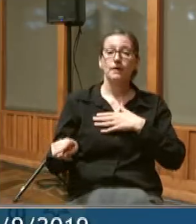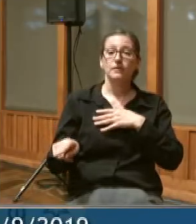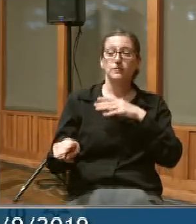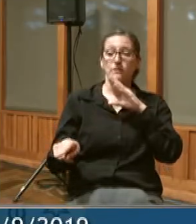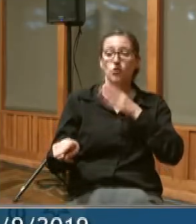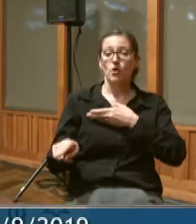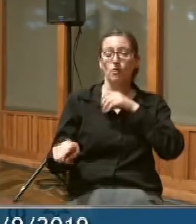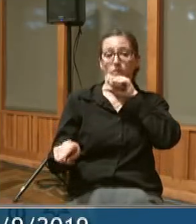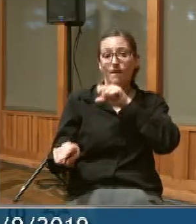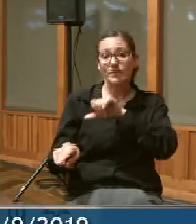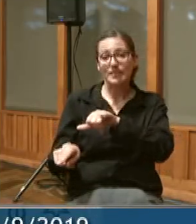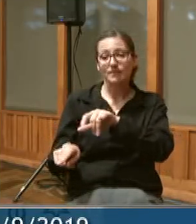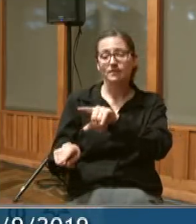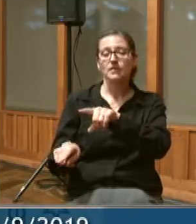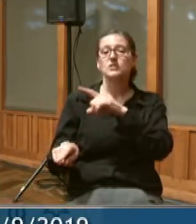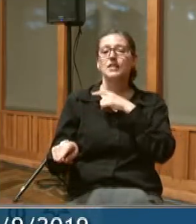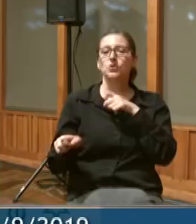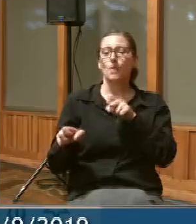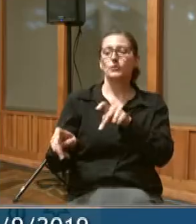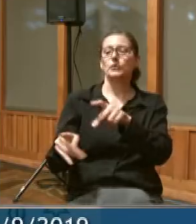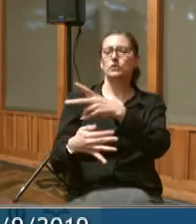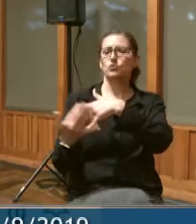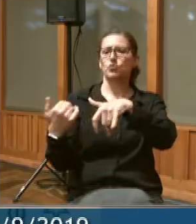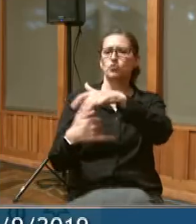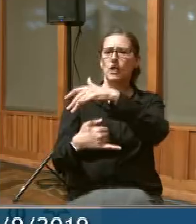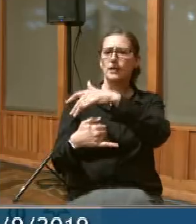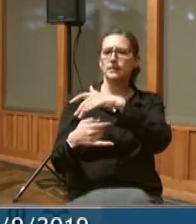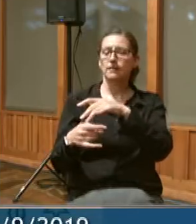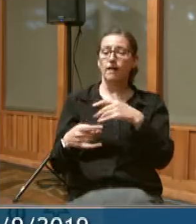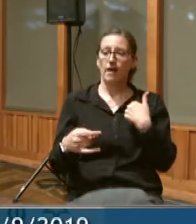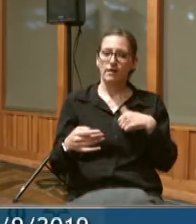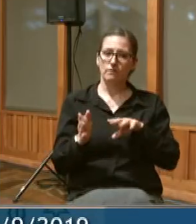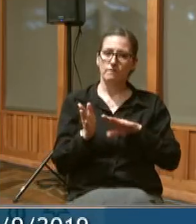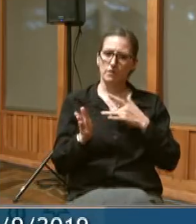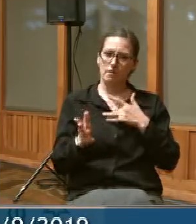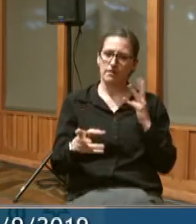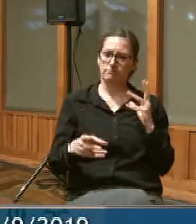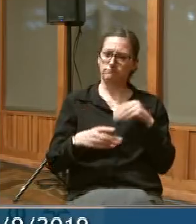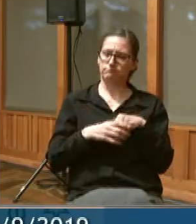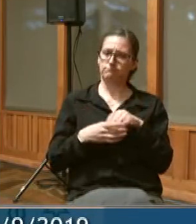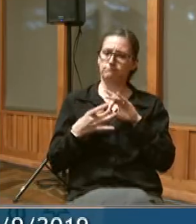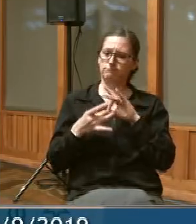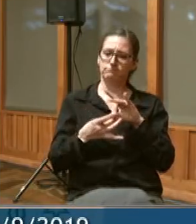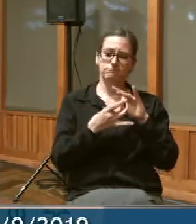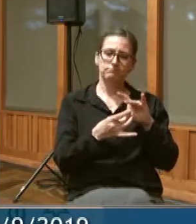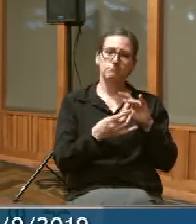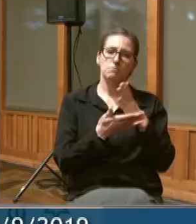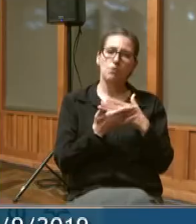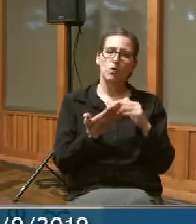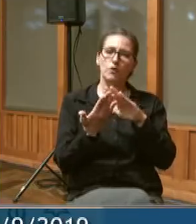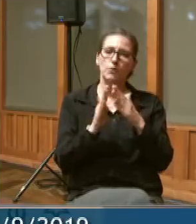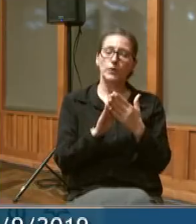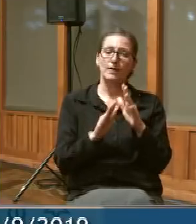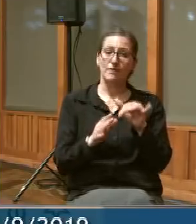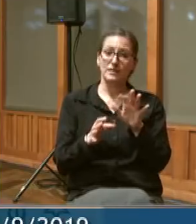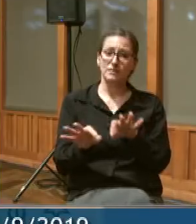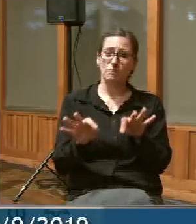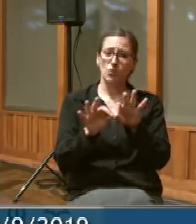HOUR AND GETS TO PLAY WITH ALL SORTS OF KIDS. SHE LOVES THAT AND SHE GETS TO SOCIALIZE.